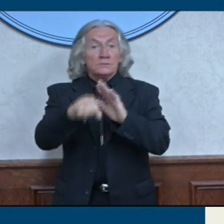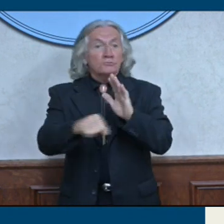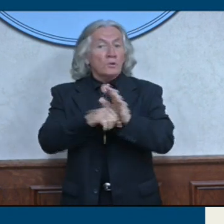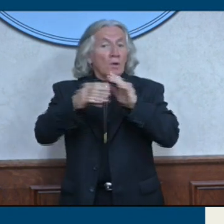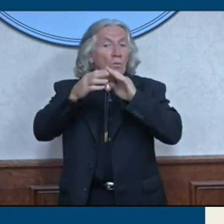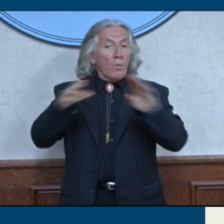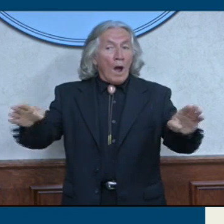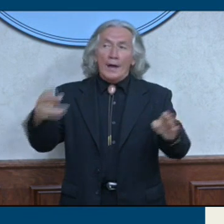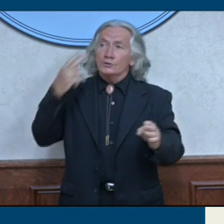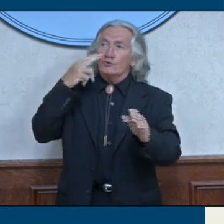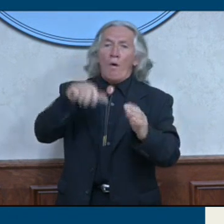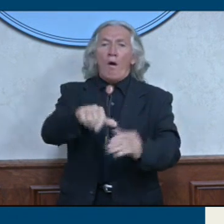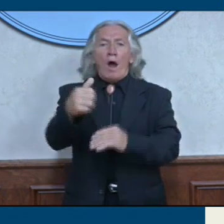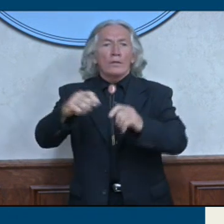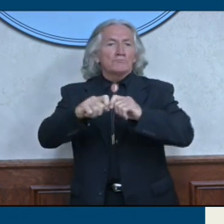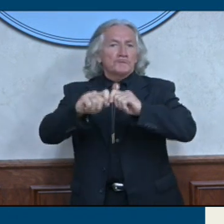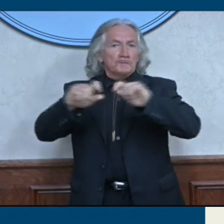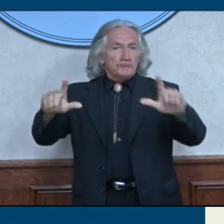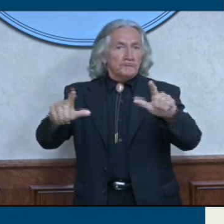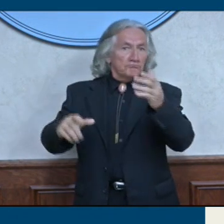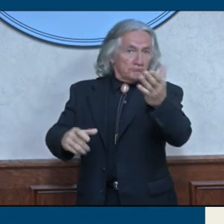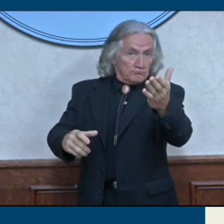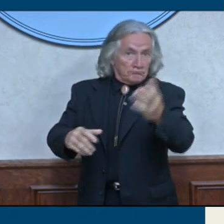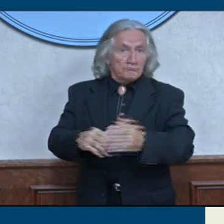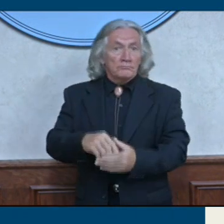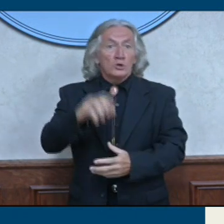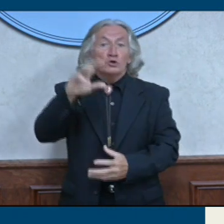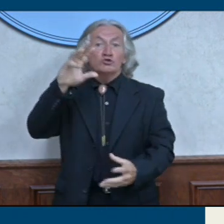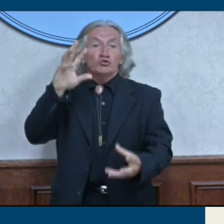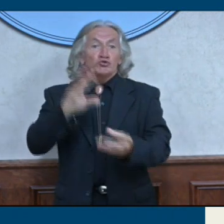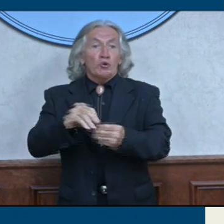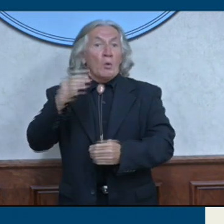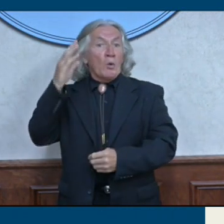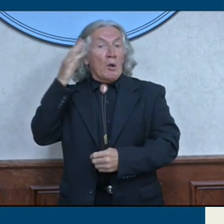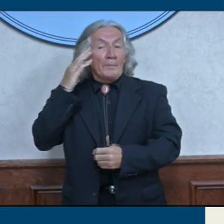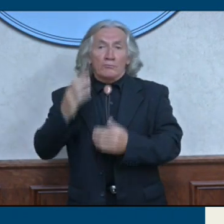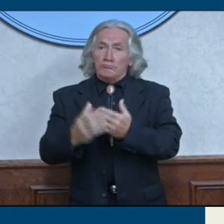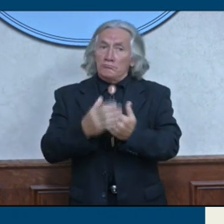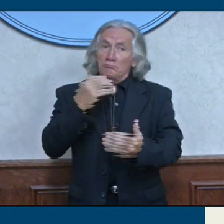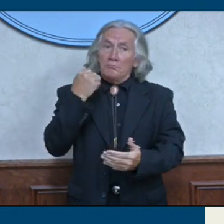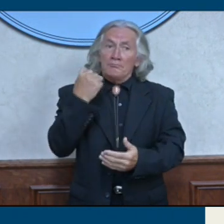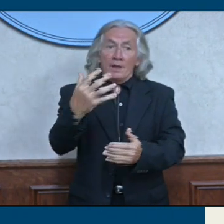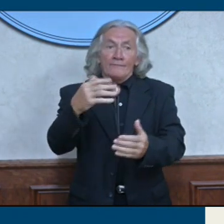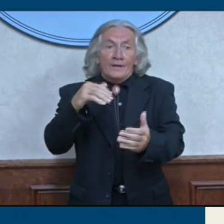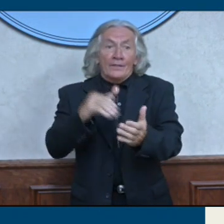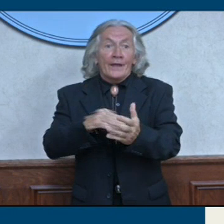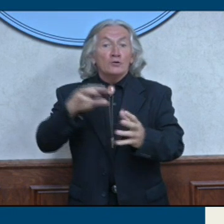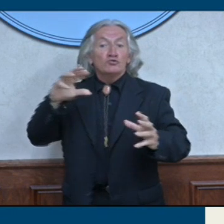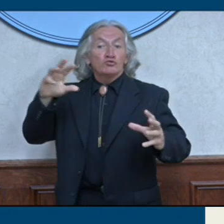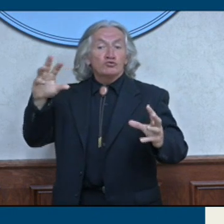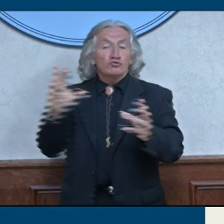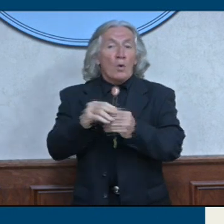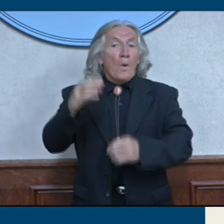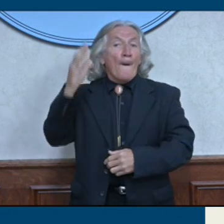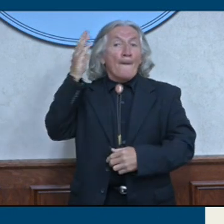ABOUT A 78% INCREASE IN ALL OF OUR PATIENTS. ALL OF OUR BEDS OUT THERE IN THE NEXT SLIDE